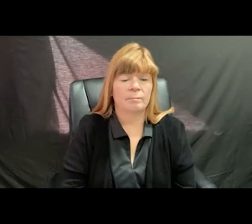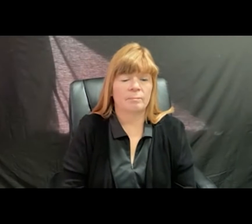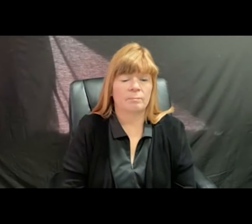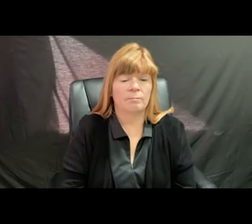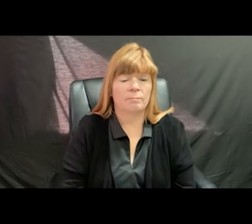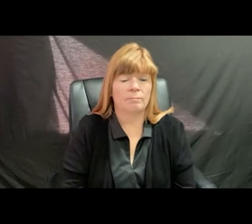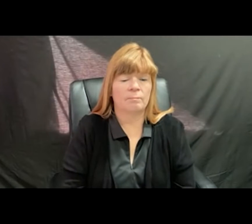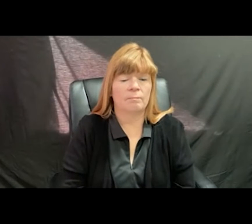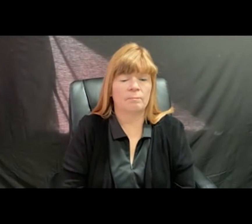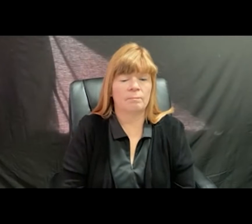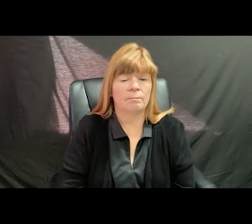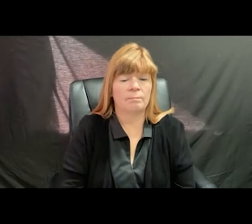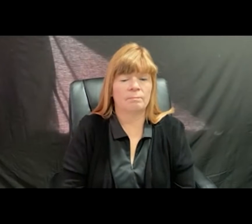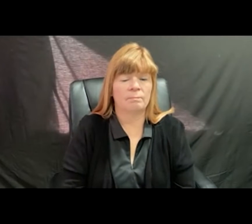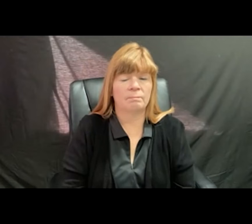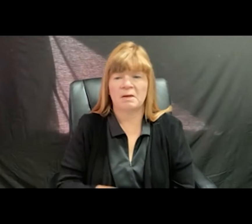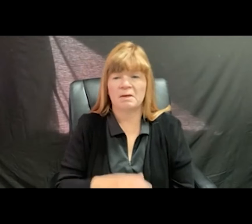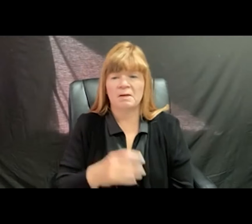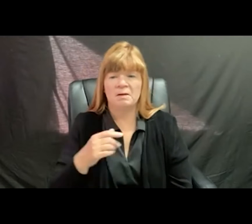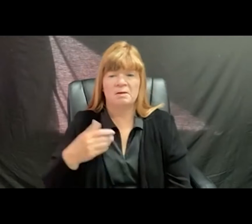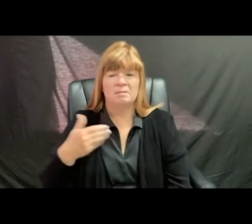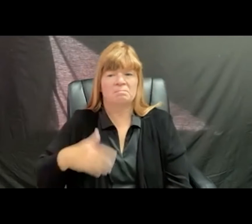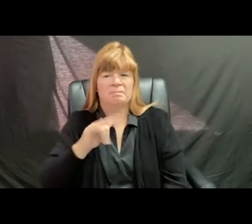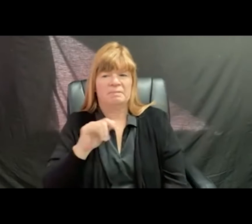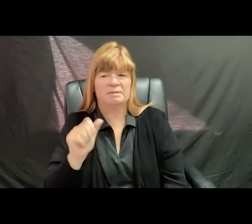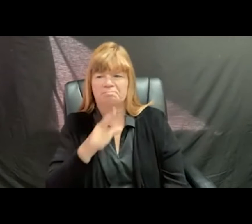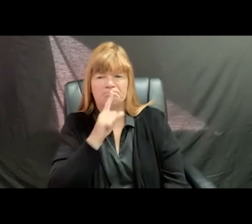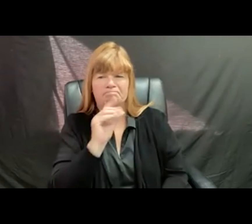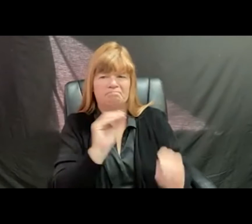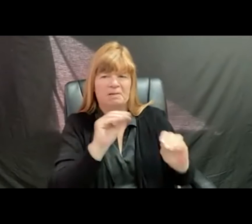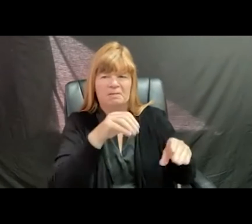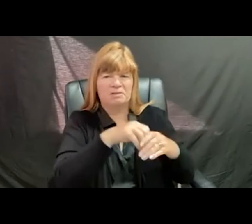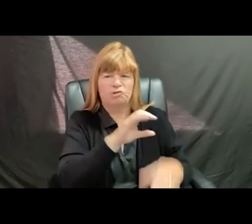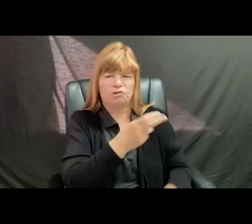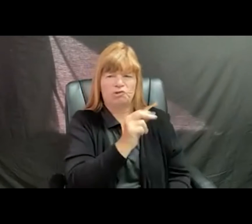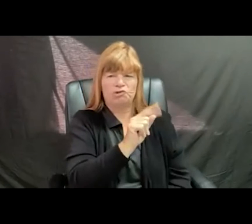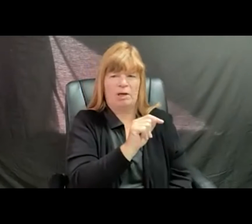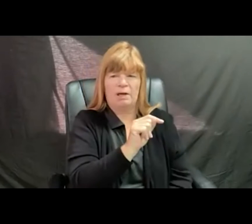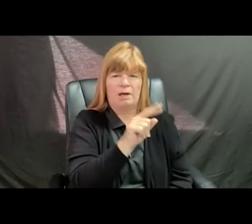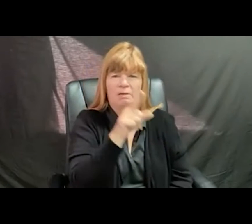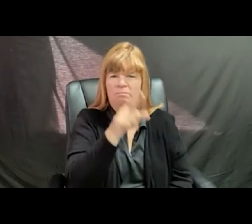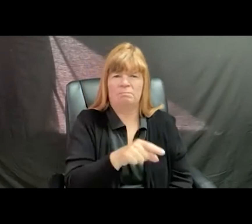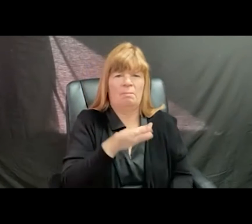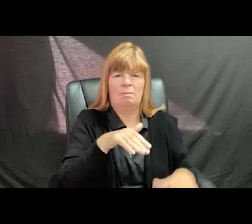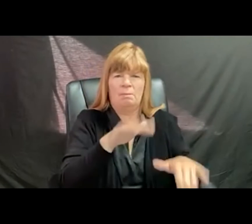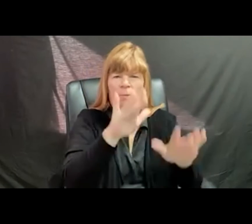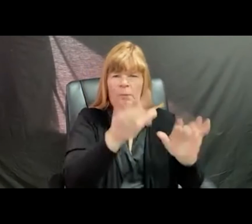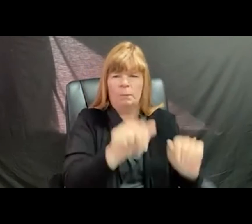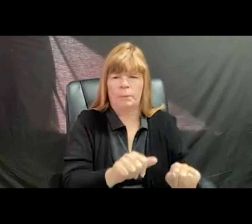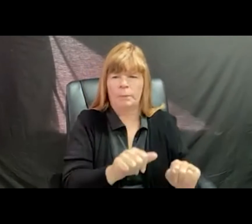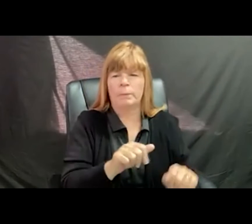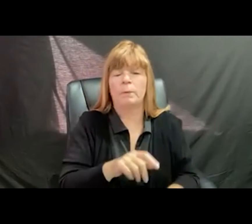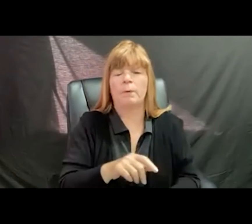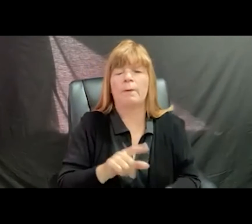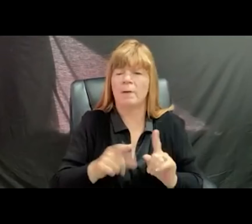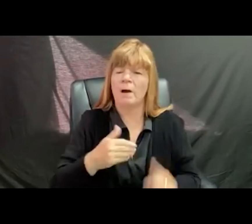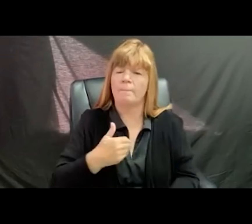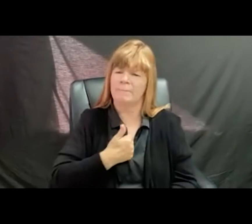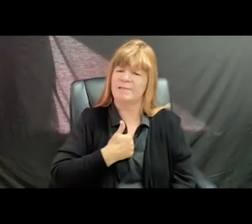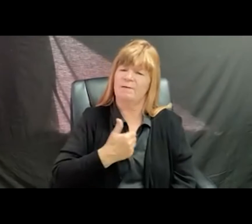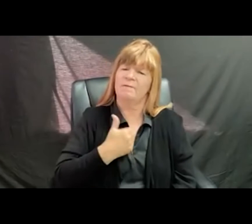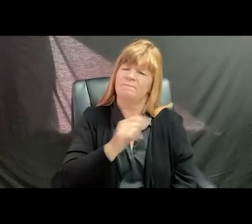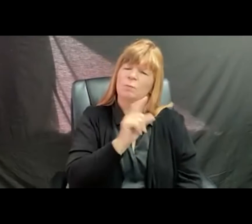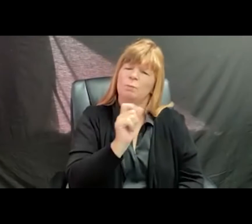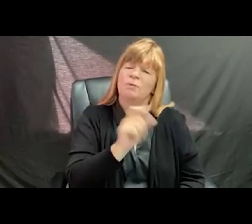okay we don't have anything in the chat box yet um I did have a question if okay